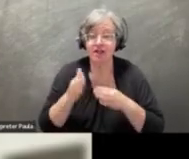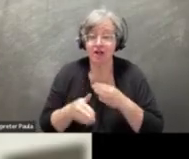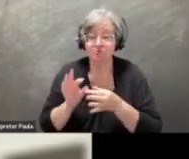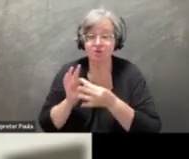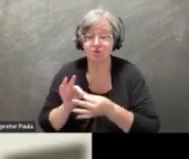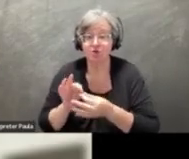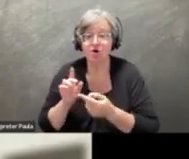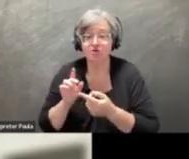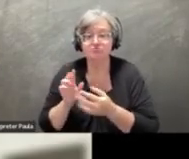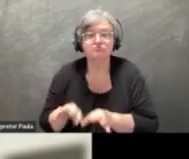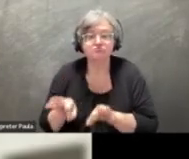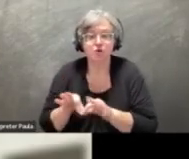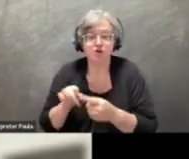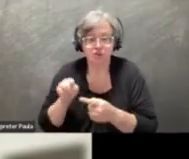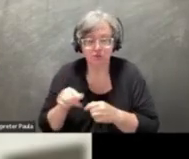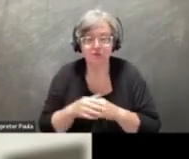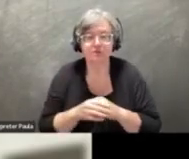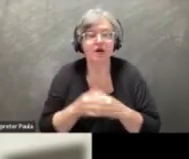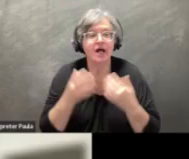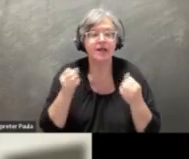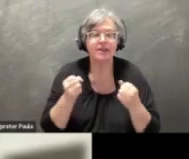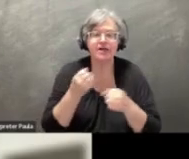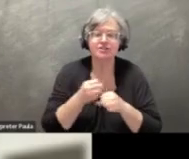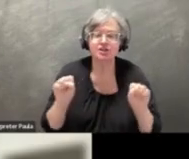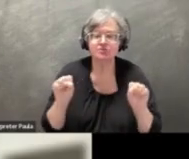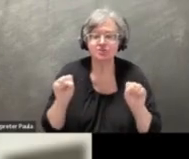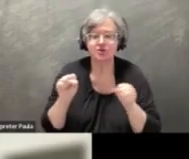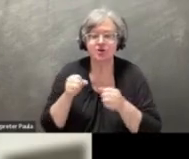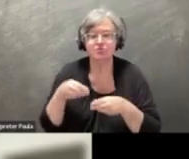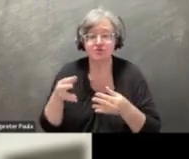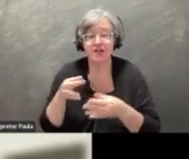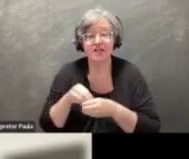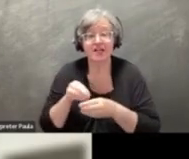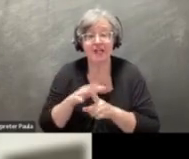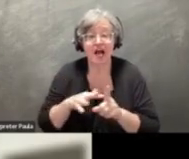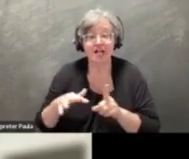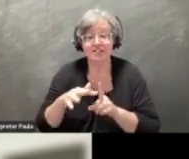the health and safety is provided in the context with that? Yes. So for example, if I